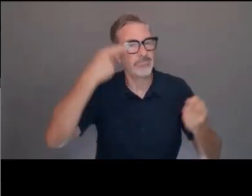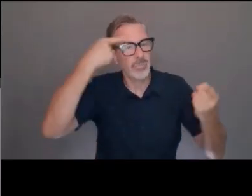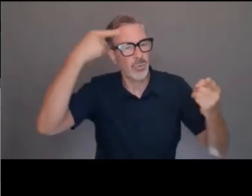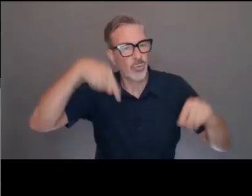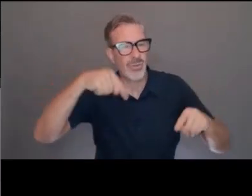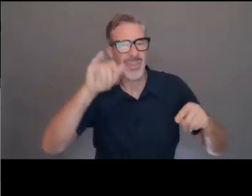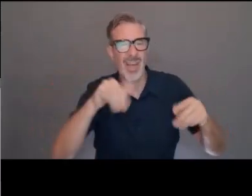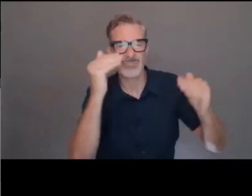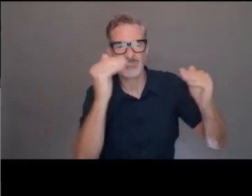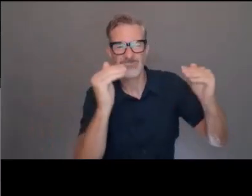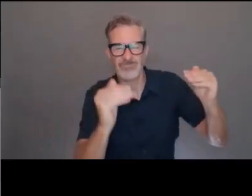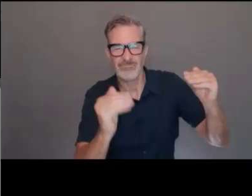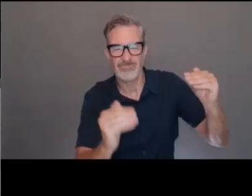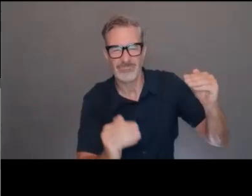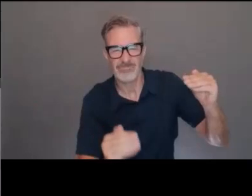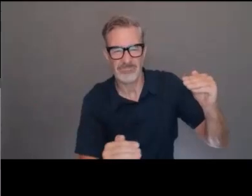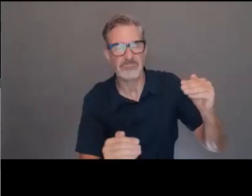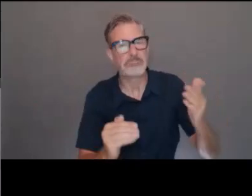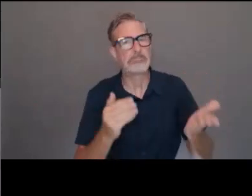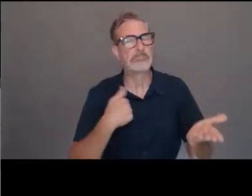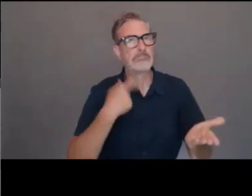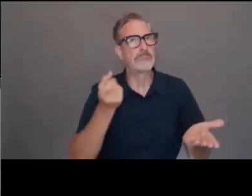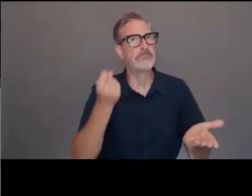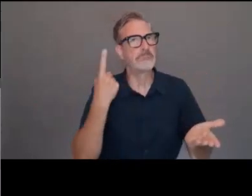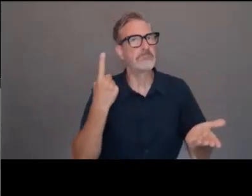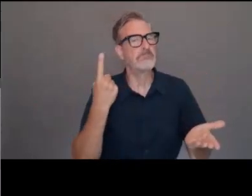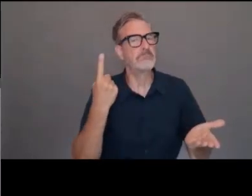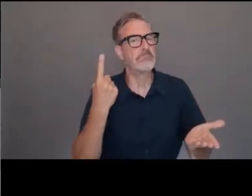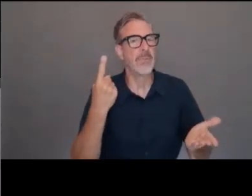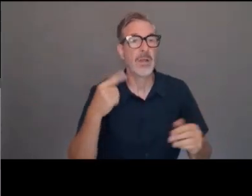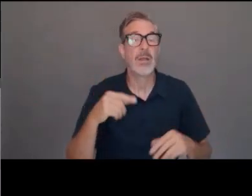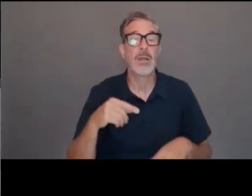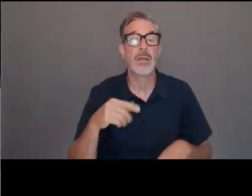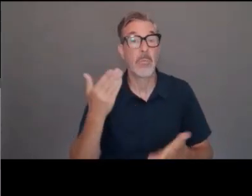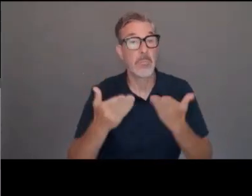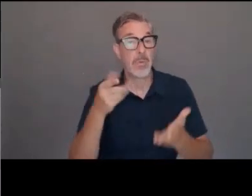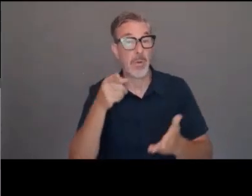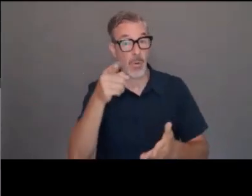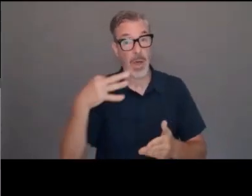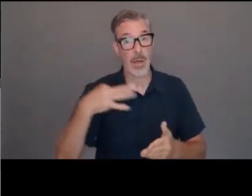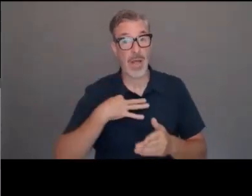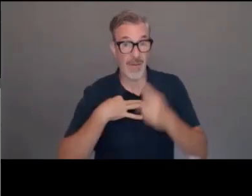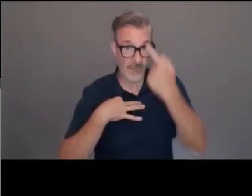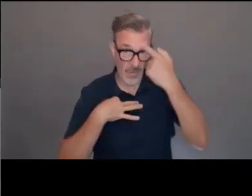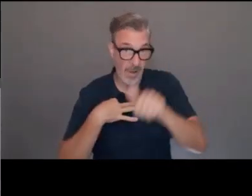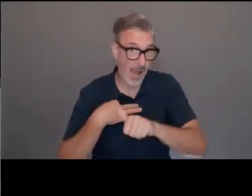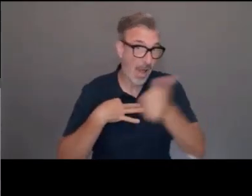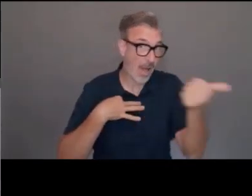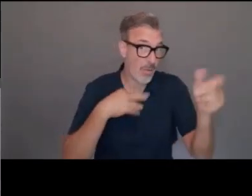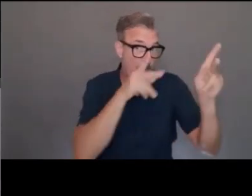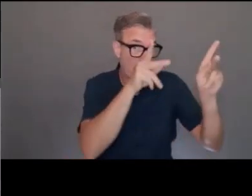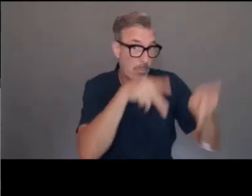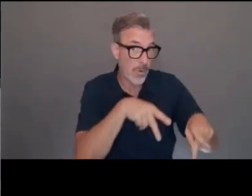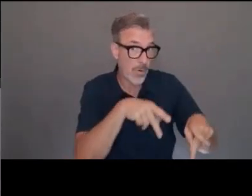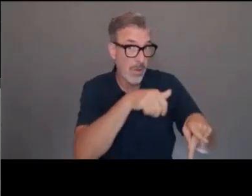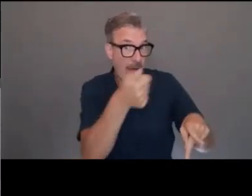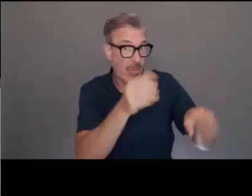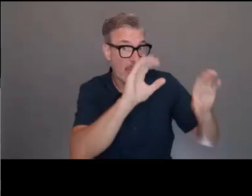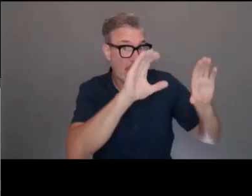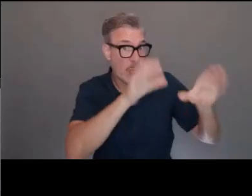And in the case that they are applying on someone else's behalf, that they are authorized to do so and understand the roles and responsibilities